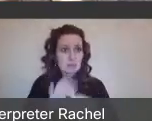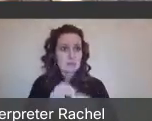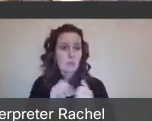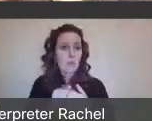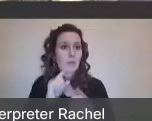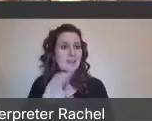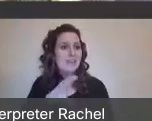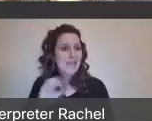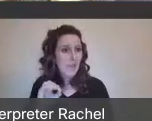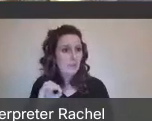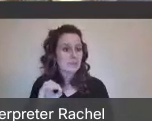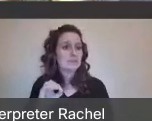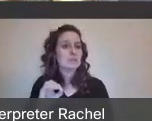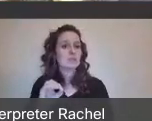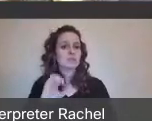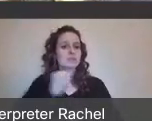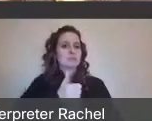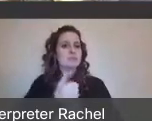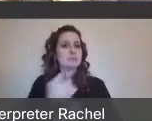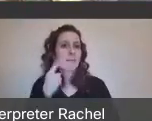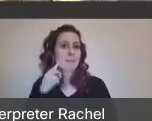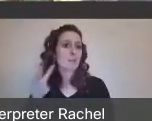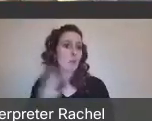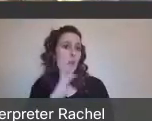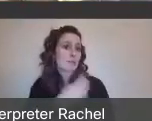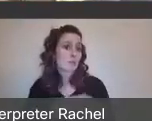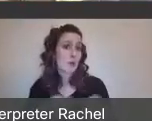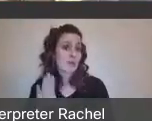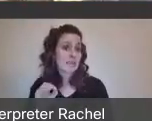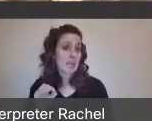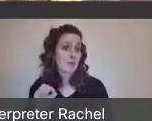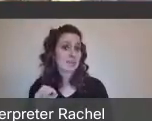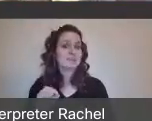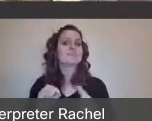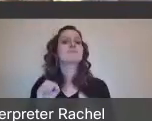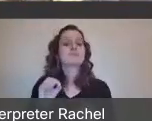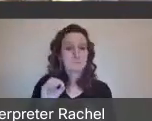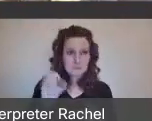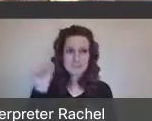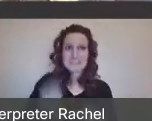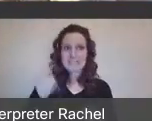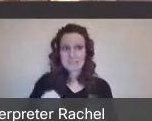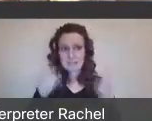part to do something in the western part of the County? [Commissioner Arkoosh] Absolutely and those plans are in the works.